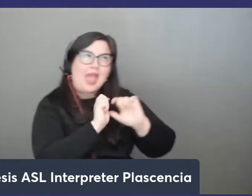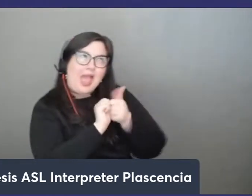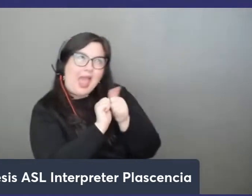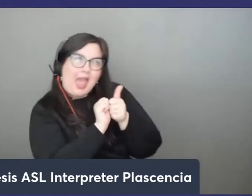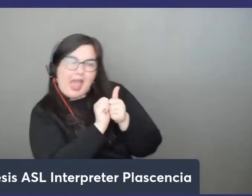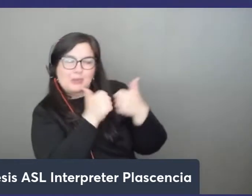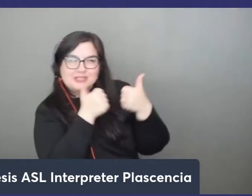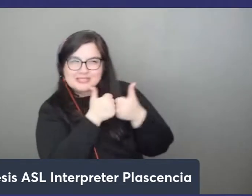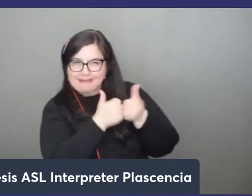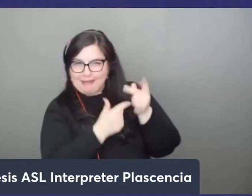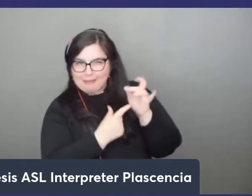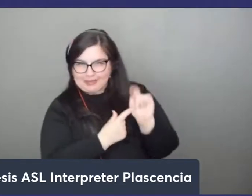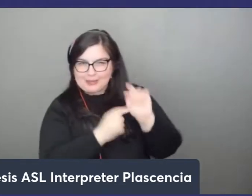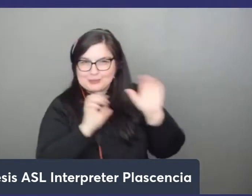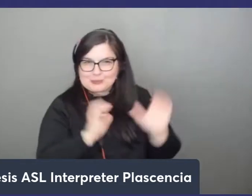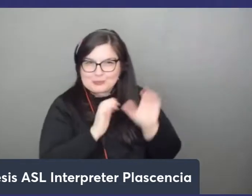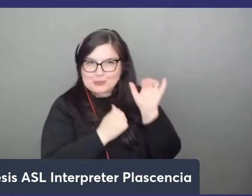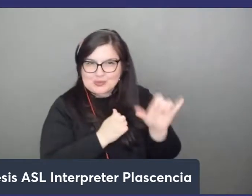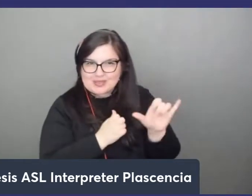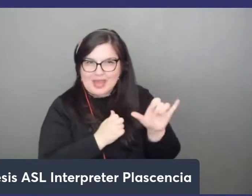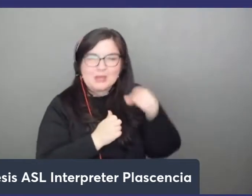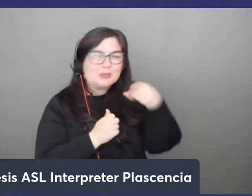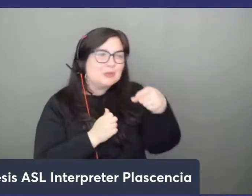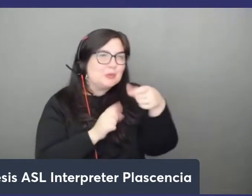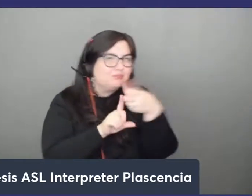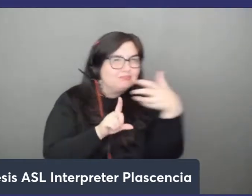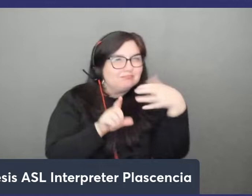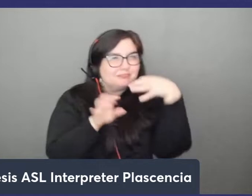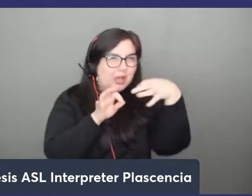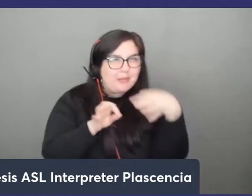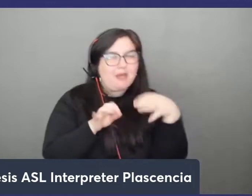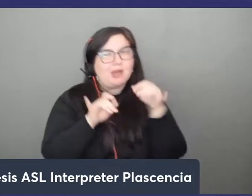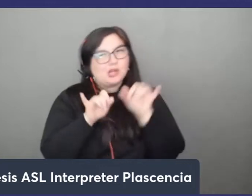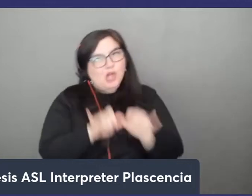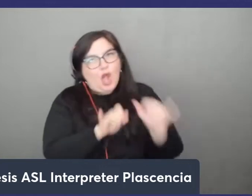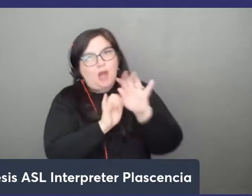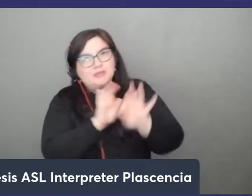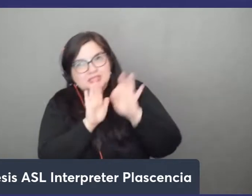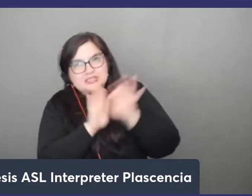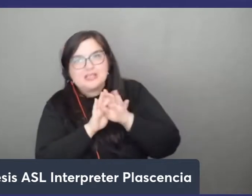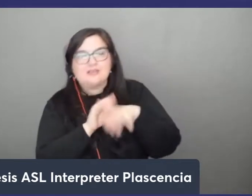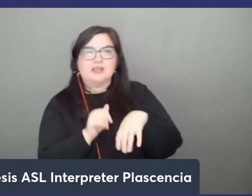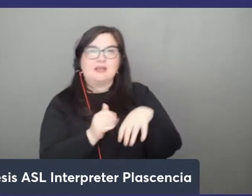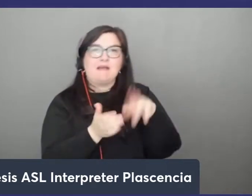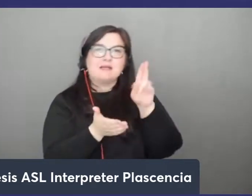So you talked a little bit about common features, you know, signing in a user so that they, you know,